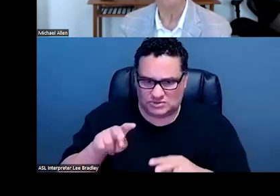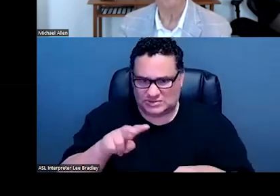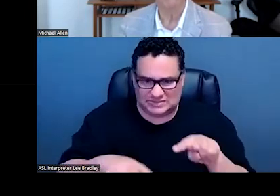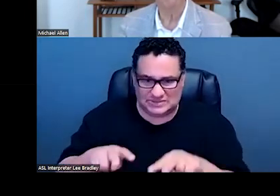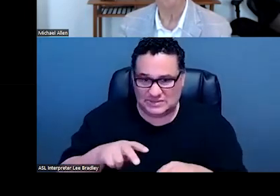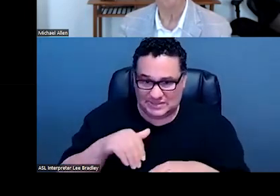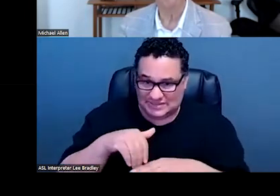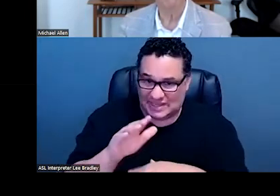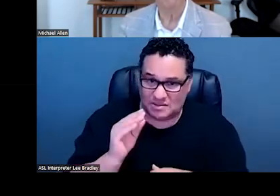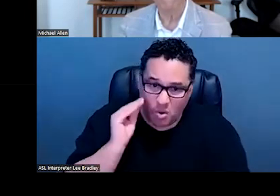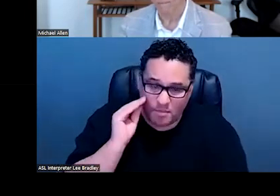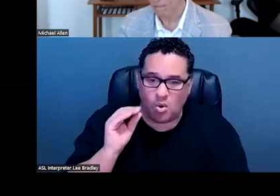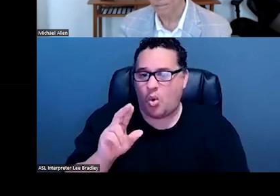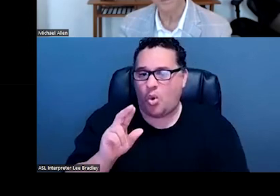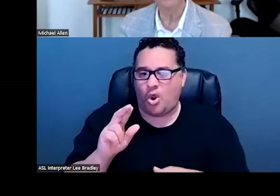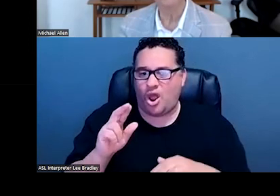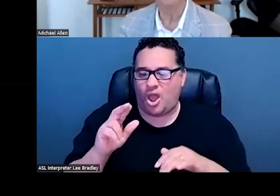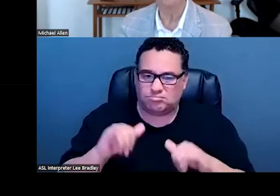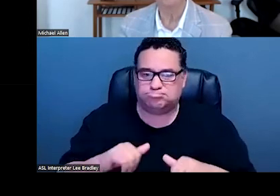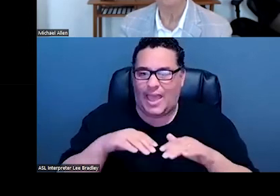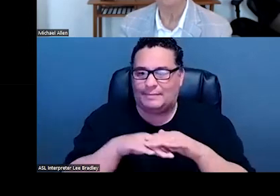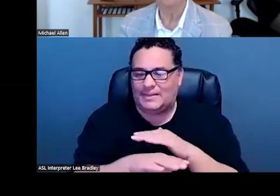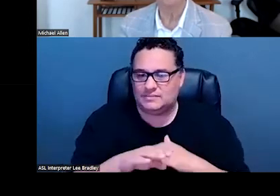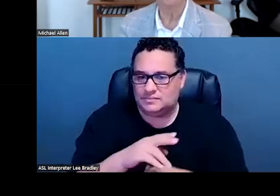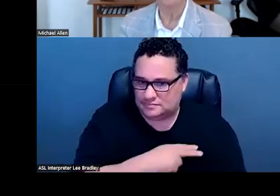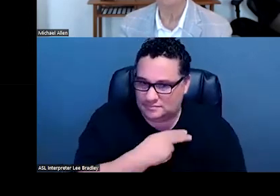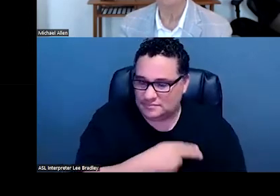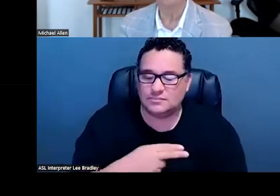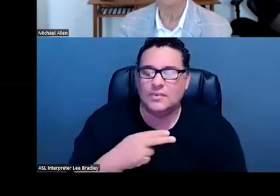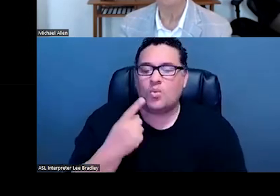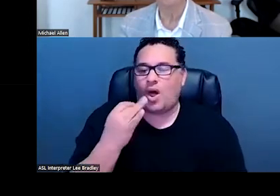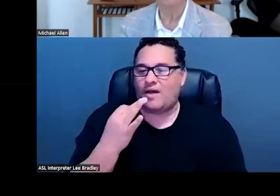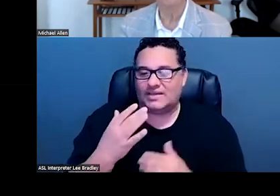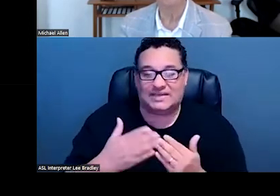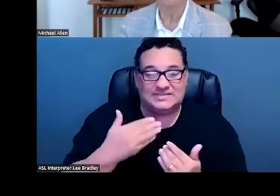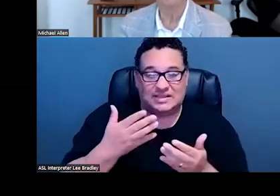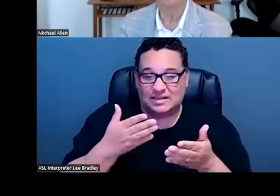OR ADMIT THEM. ONE OF THE EASIEST THING IS TO ADMIT THEM BECAUSE MY LIABILITY GOES AWAY, ETC.